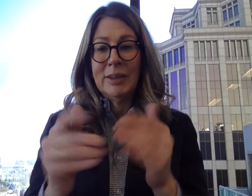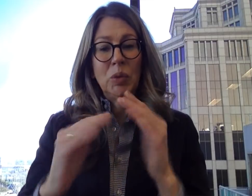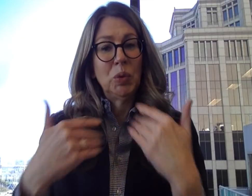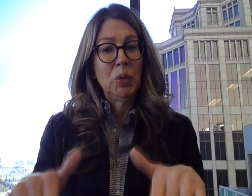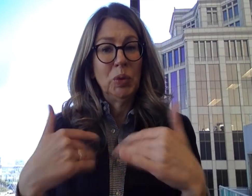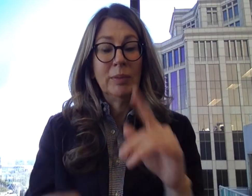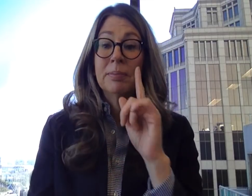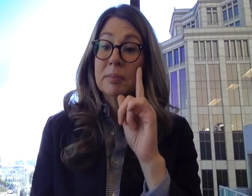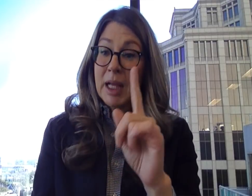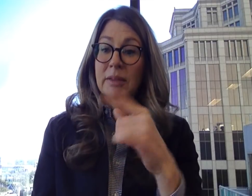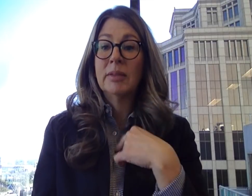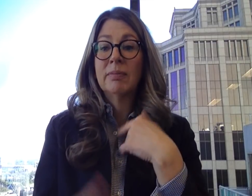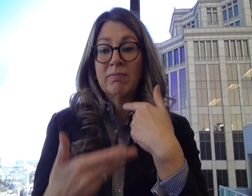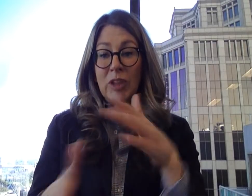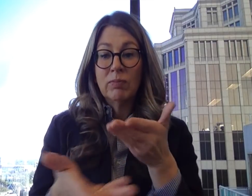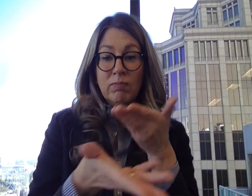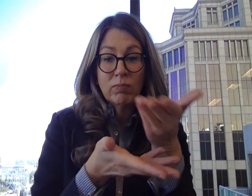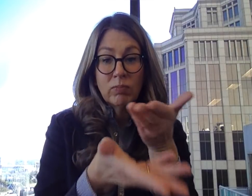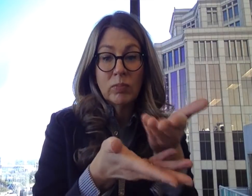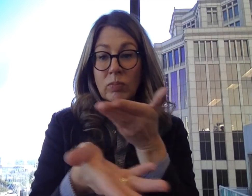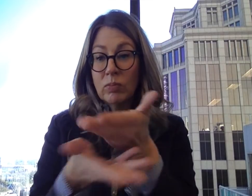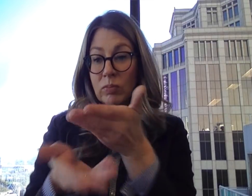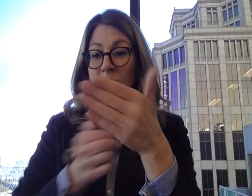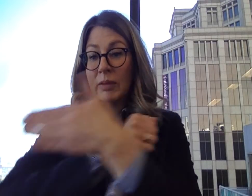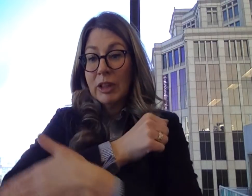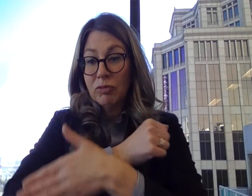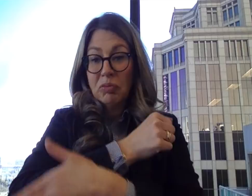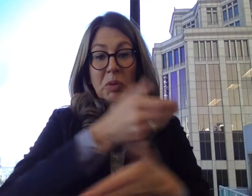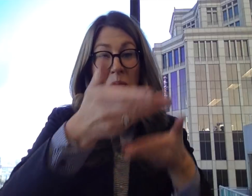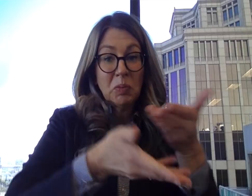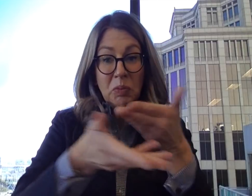with a number of member countries.